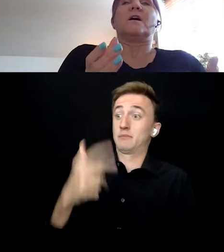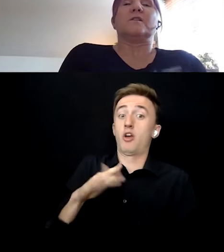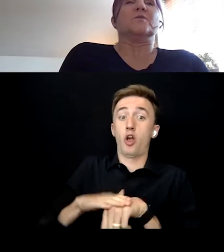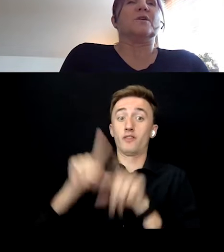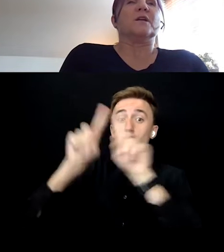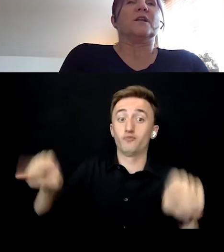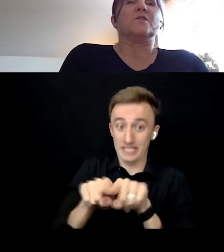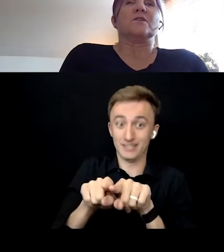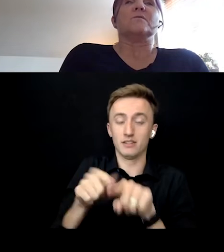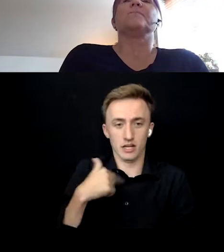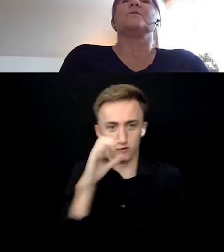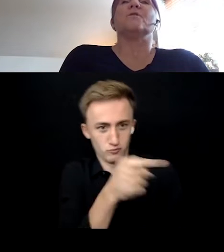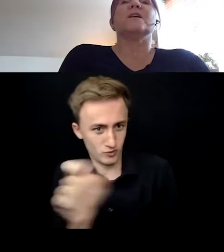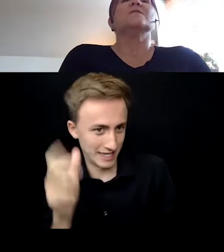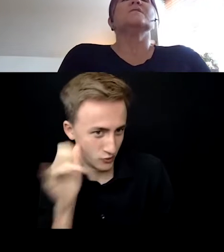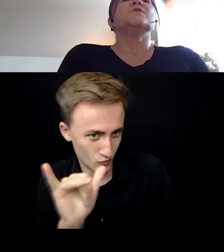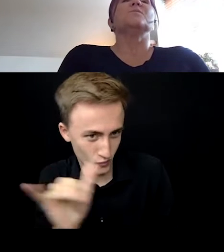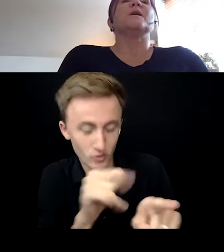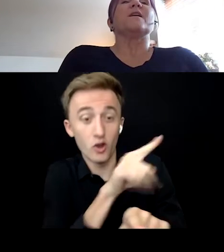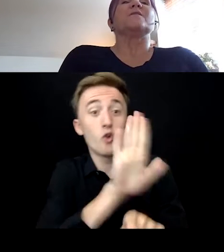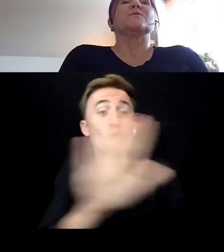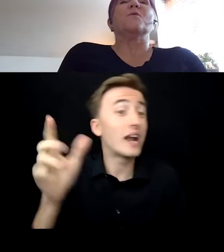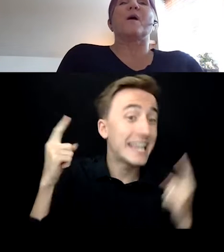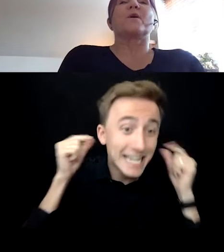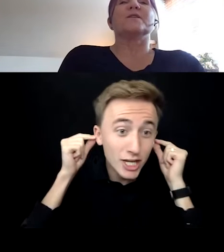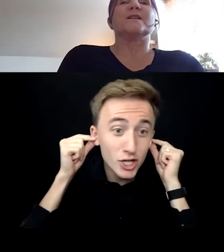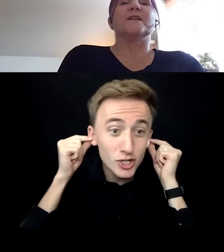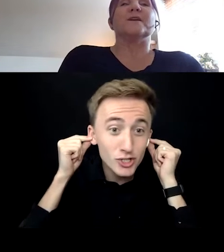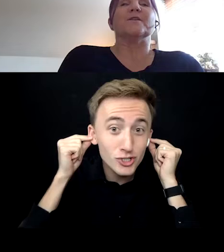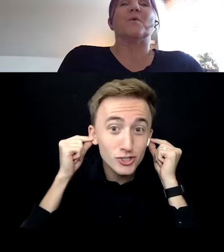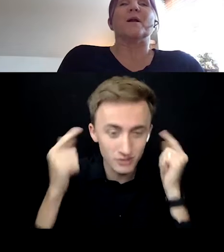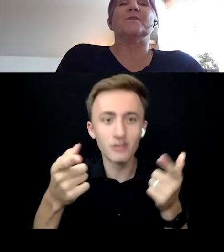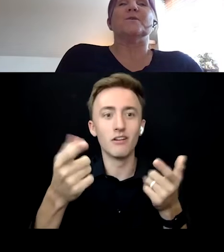and assuming you can hear too, your ears began doing all of that processing in your brain doing